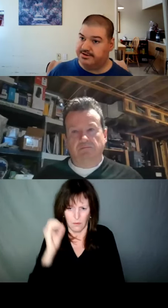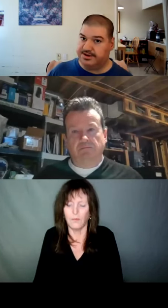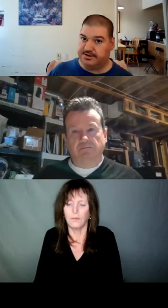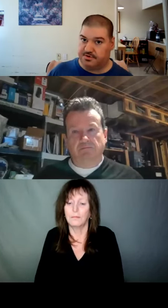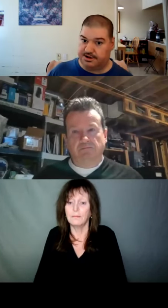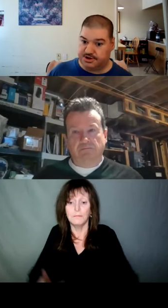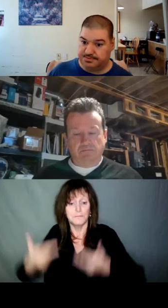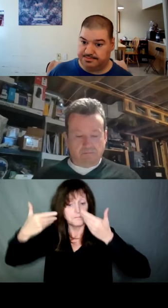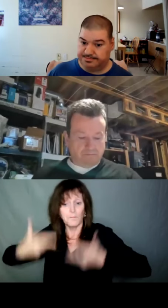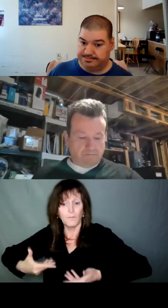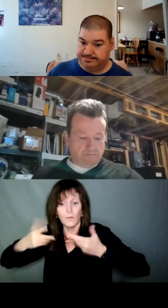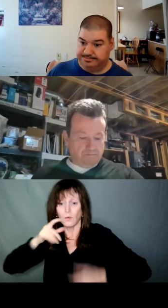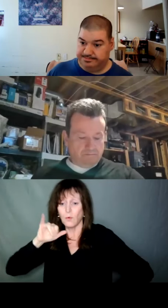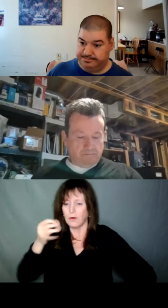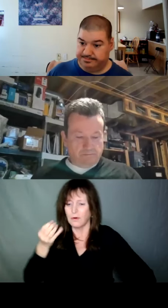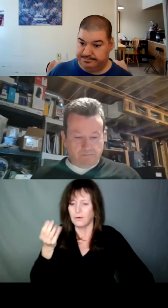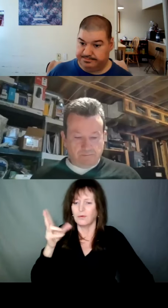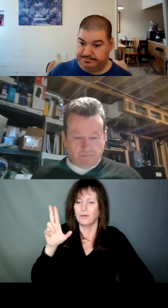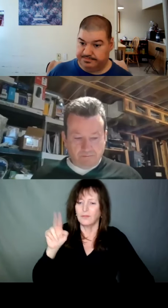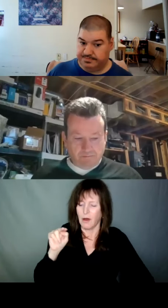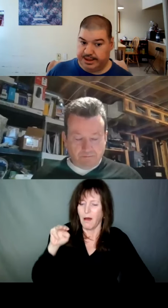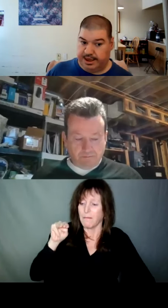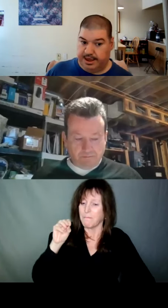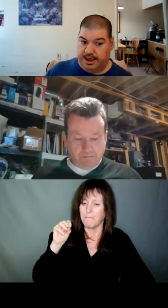Mossa